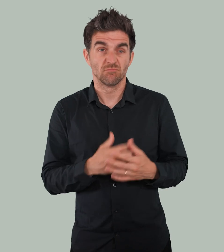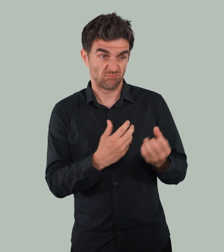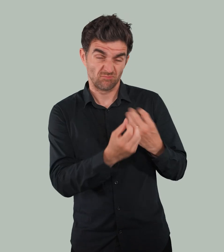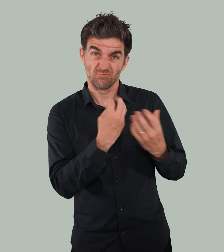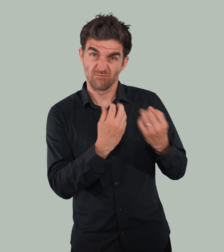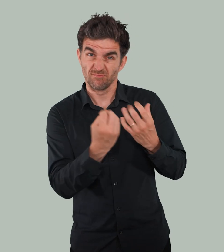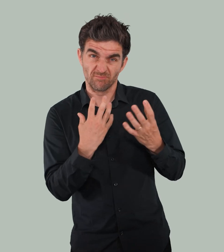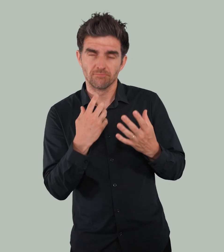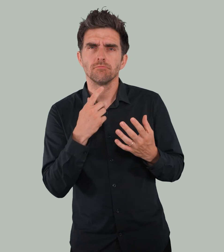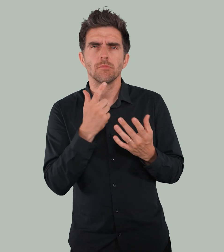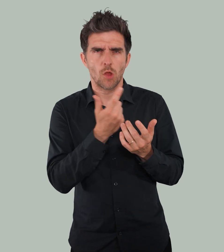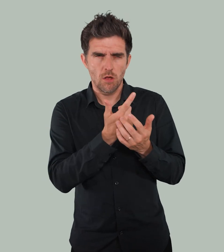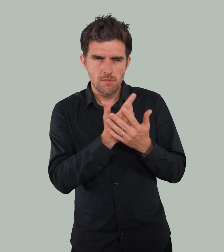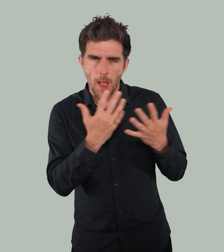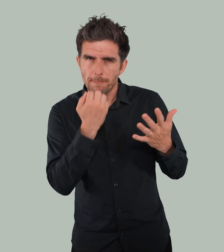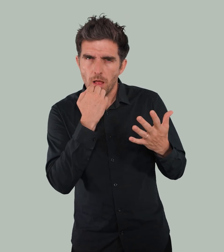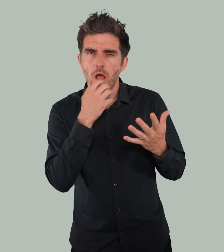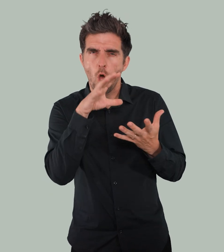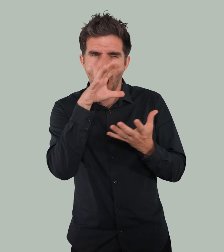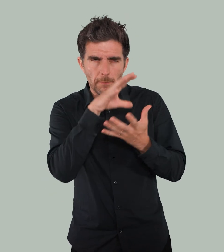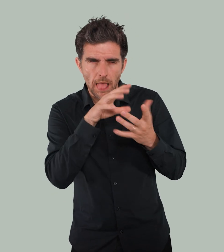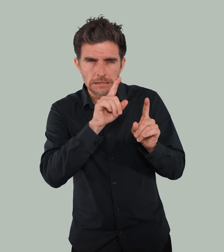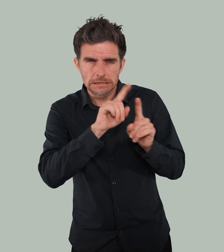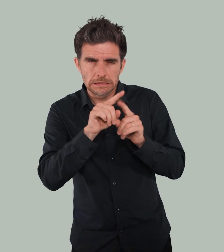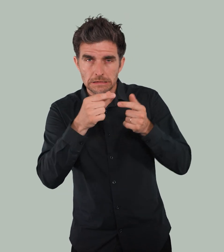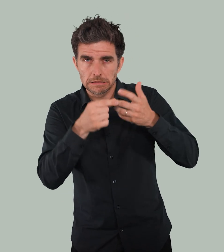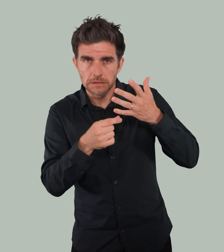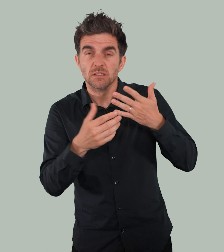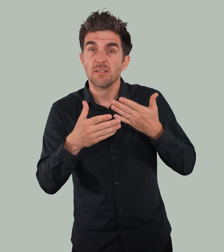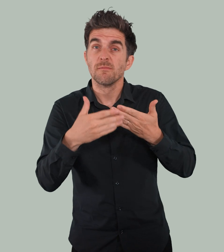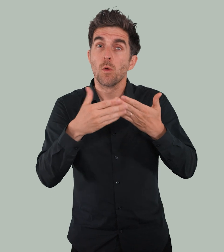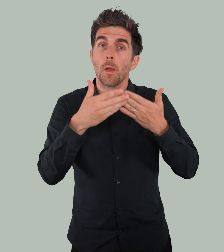Respondents say that as the number and complexity of conditions increases,